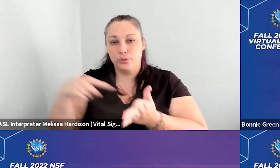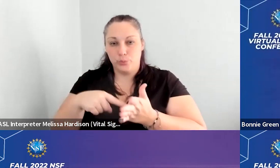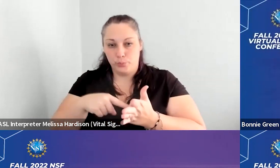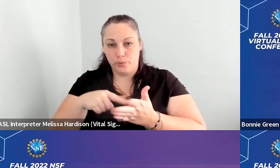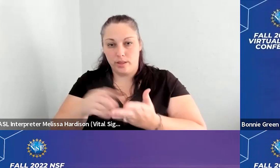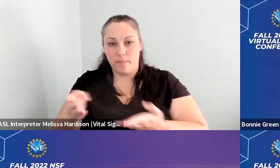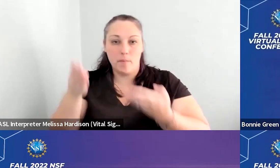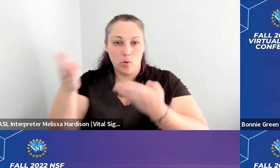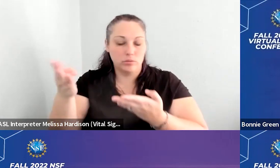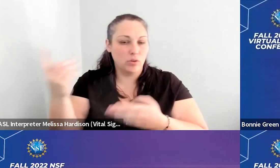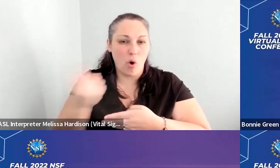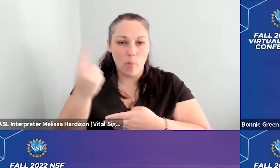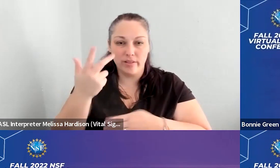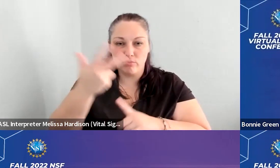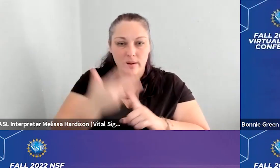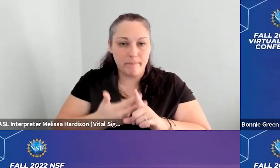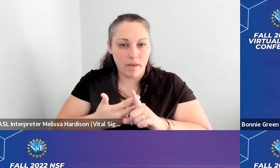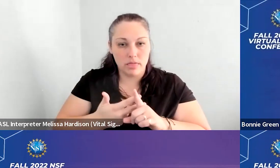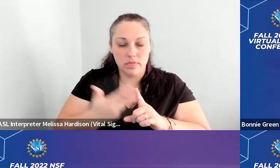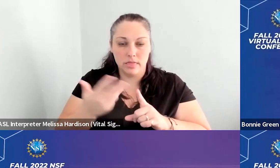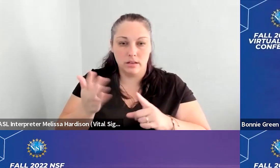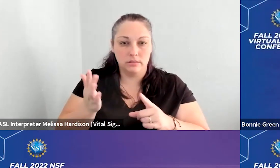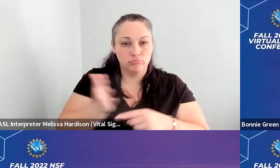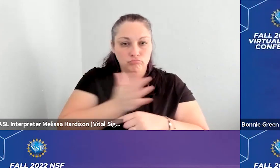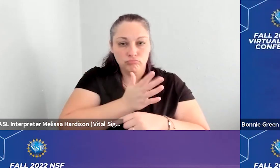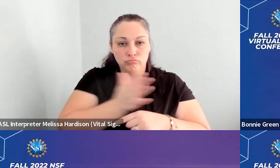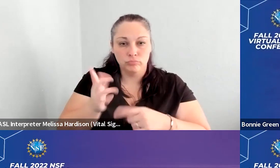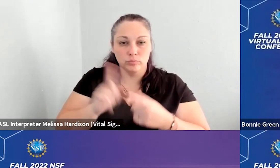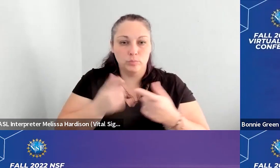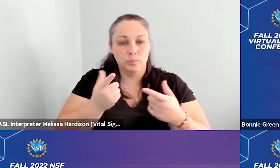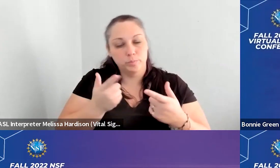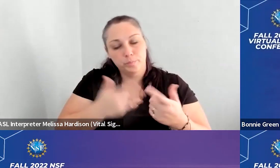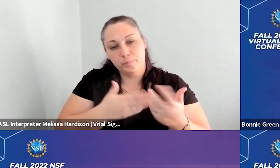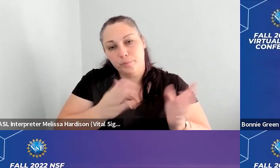So there's always that three-month window for people to, you know, to prepare appropriately.